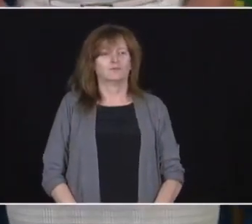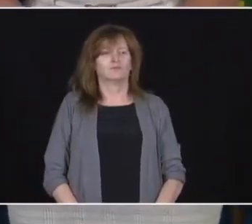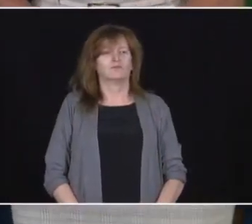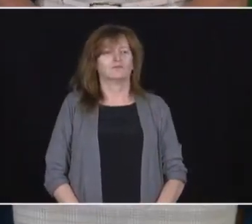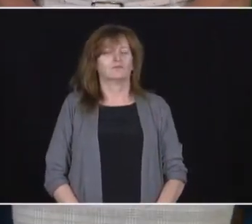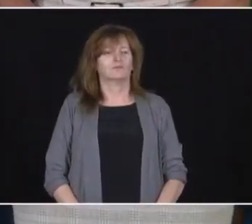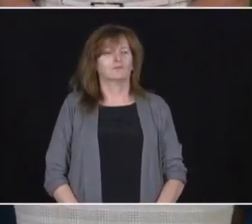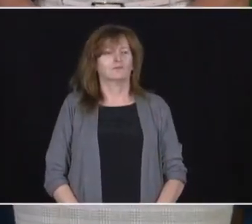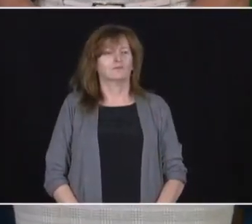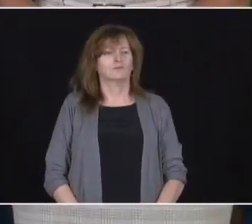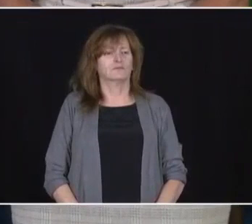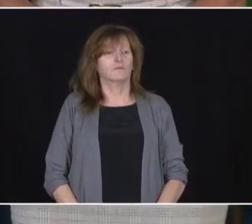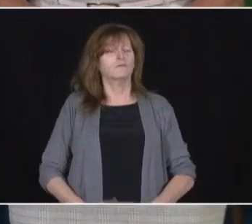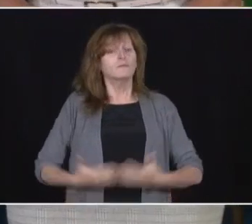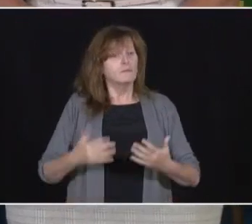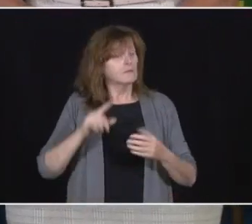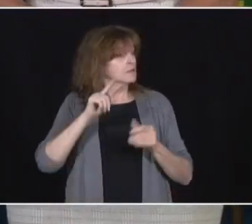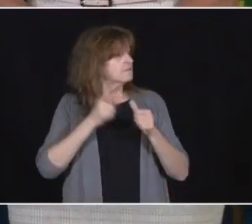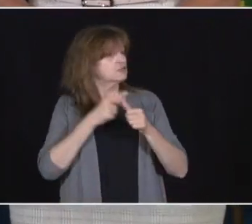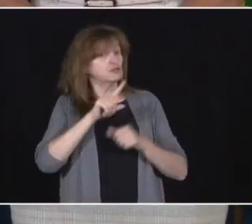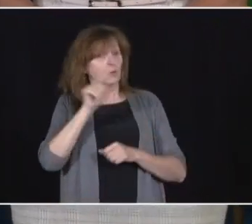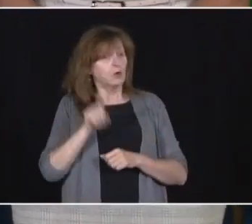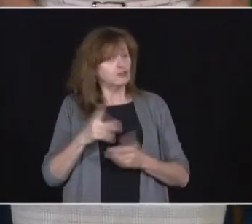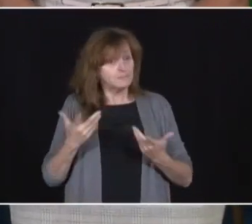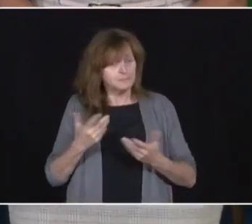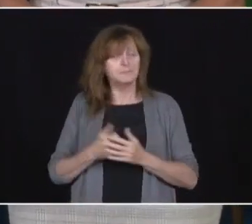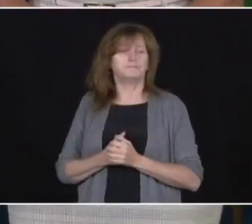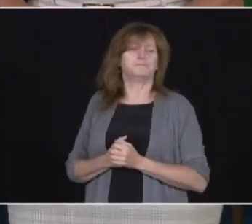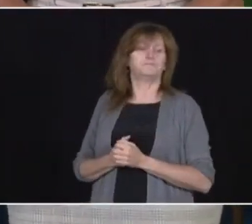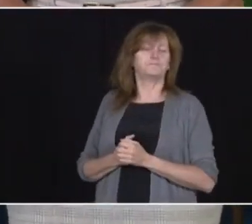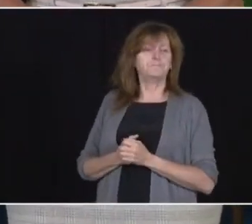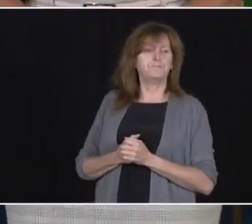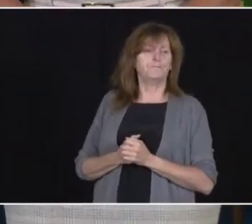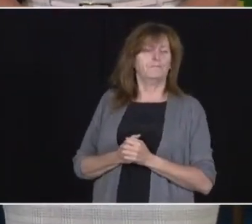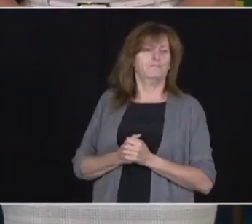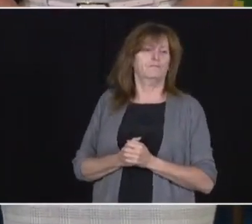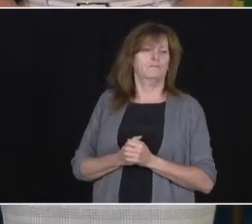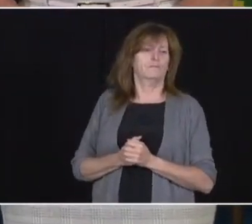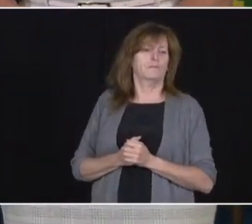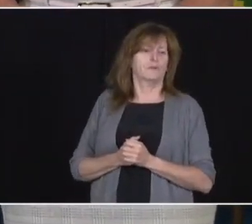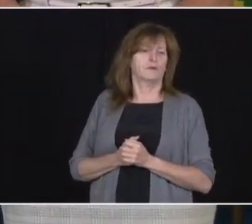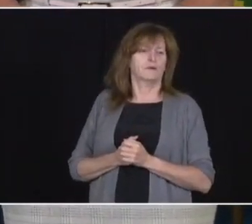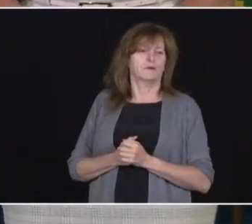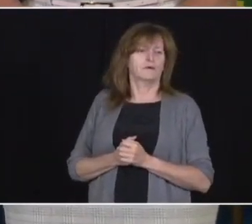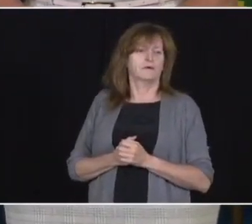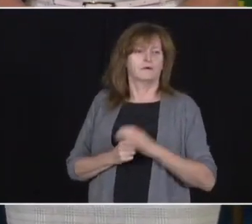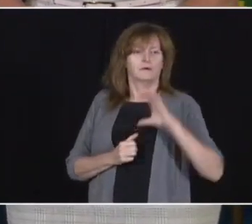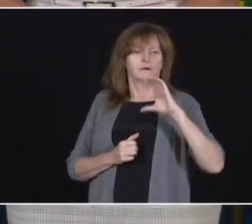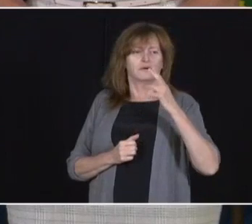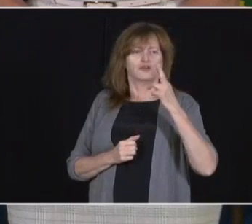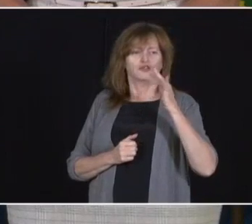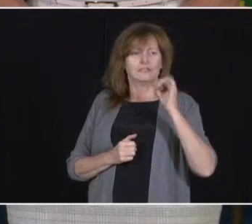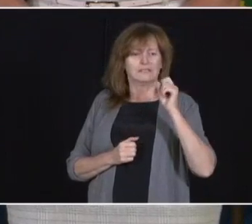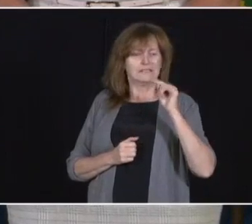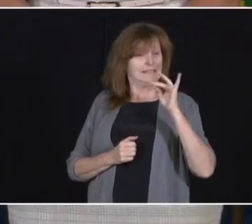Phone line for questions. First question comes from Christina from CP 24. Please go ahead.